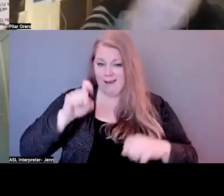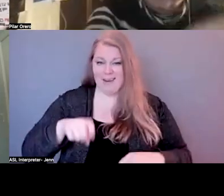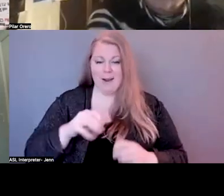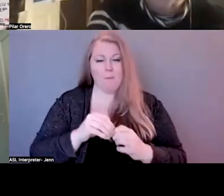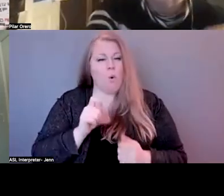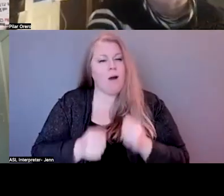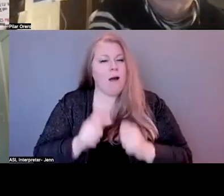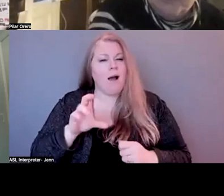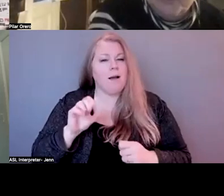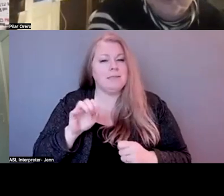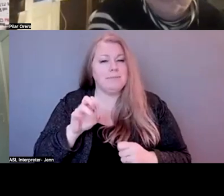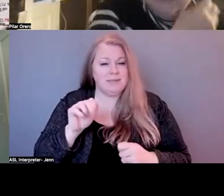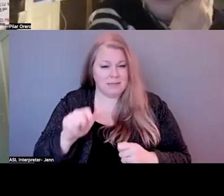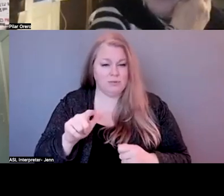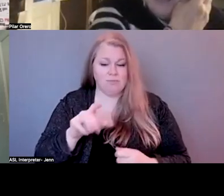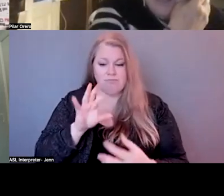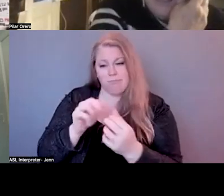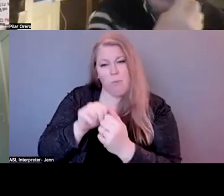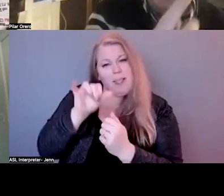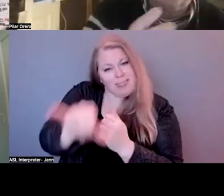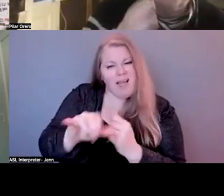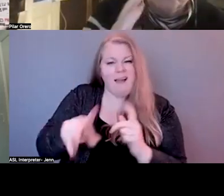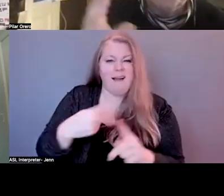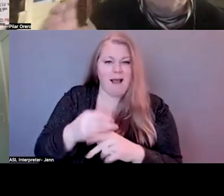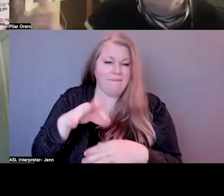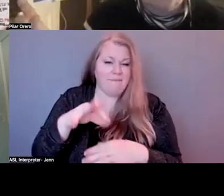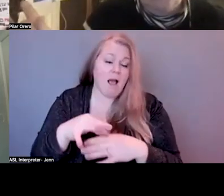on the content that they are consuming. And again, in a multimodel way.